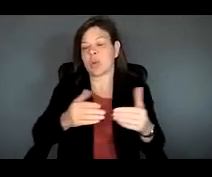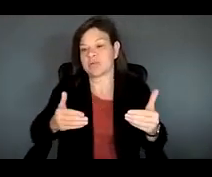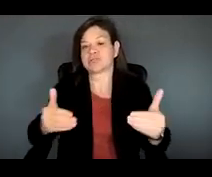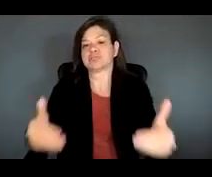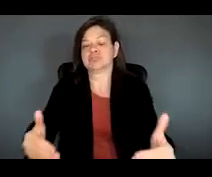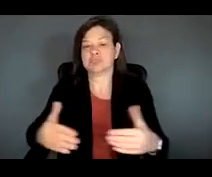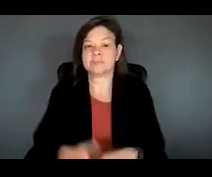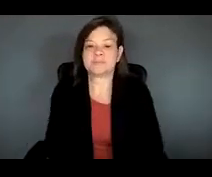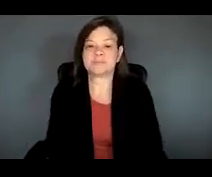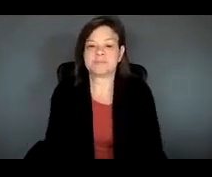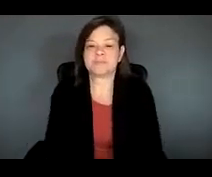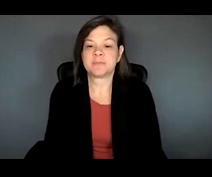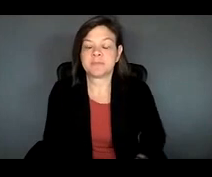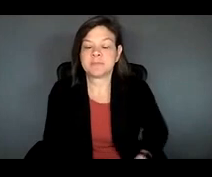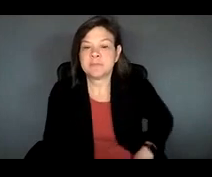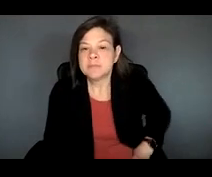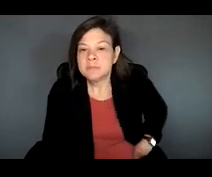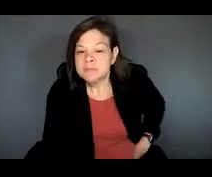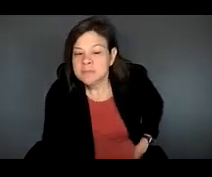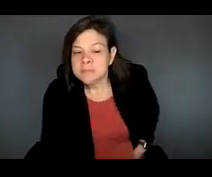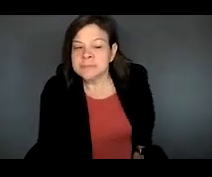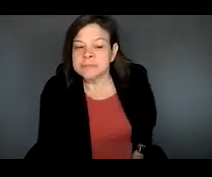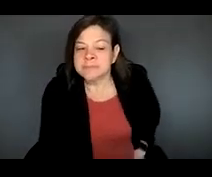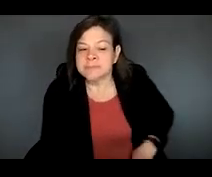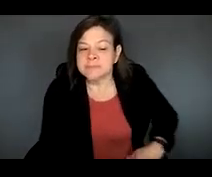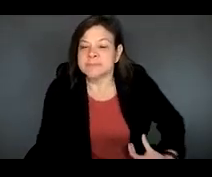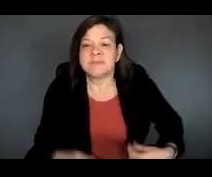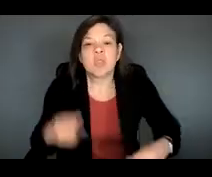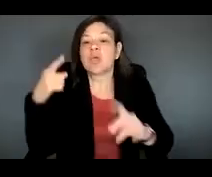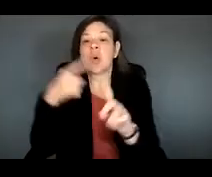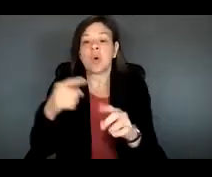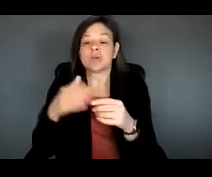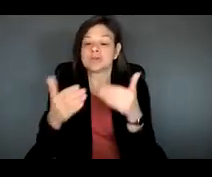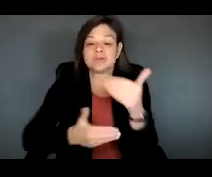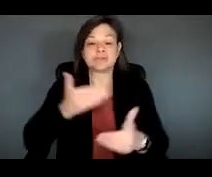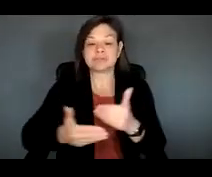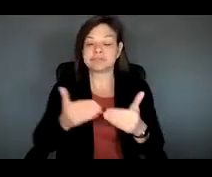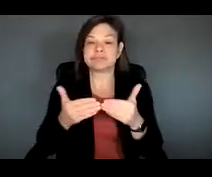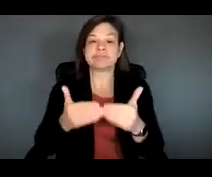You know, underneath everything is moving things forward in the cultural sector